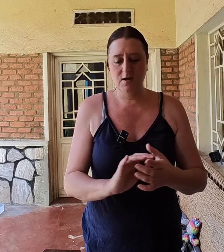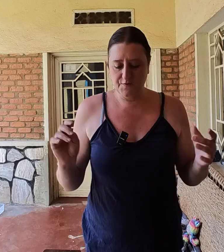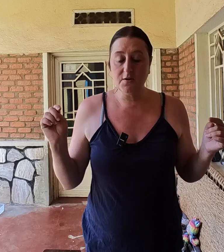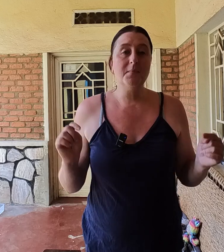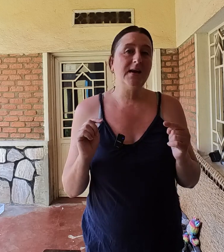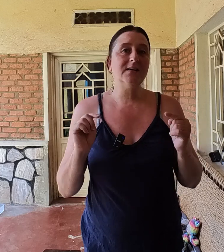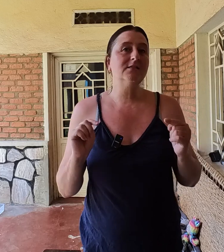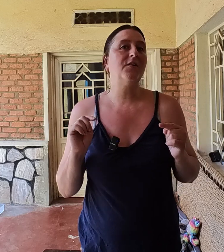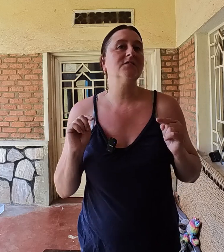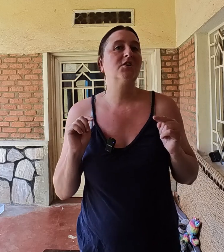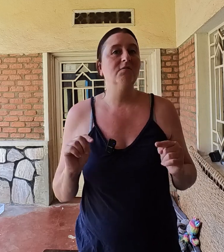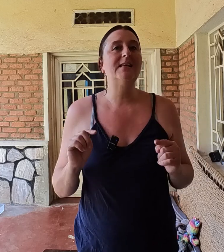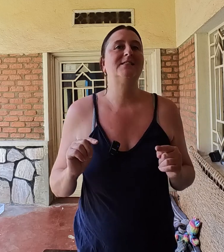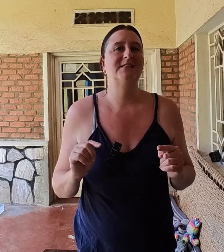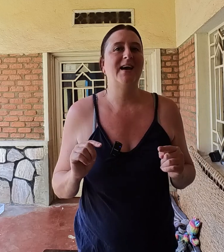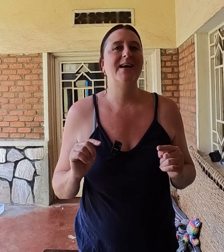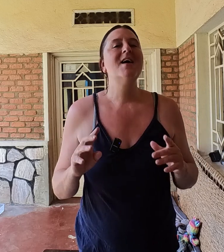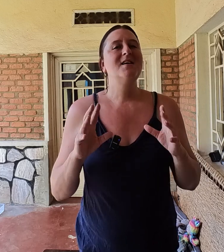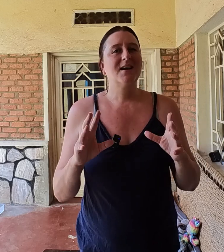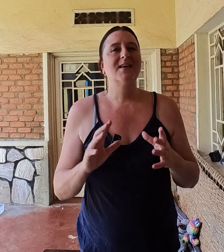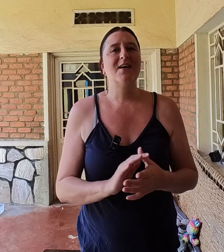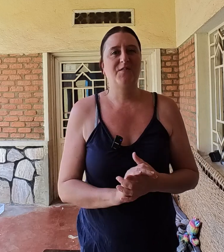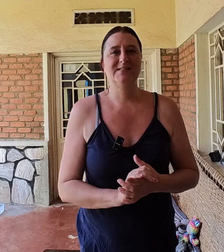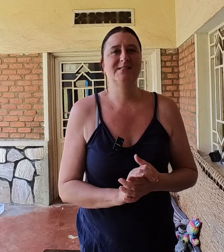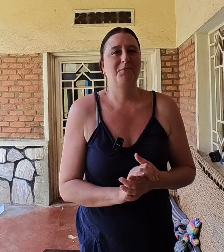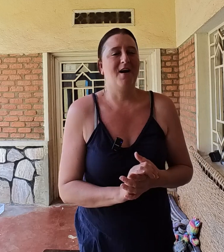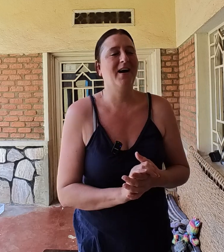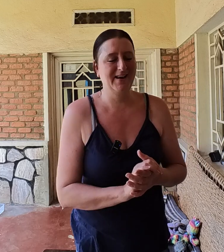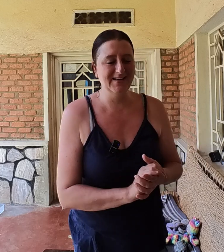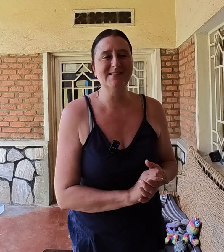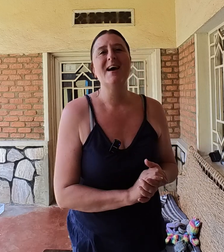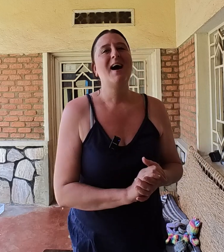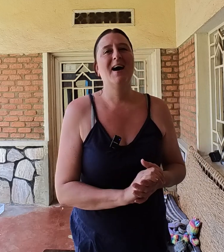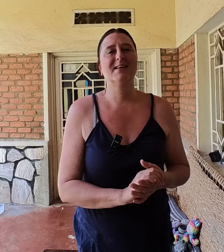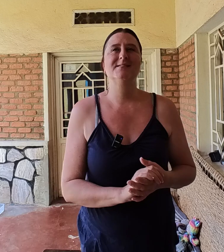So, if you can make it as far as 'gorilla' today, you're going to get a fun surprise because